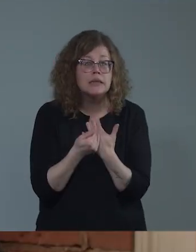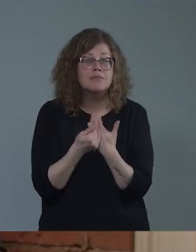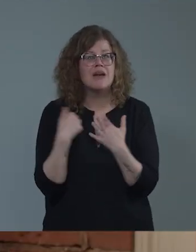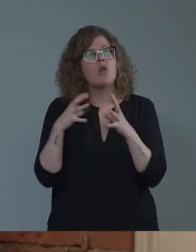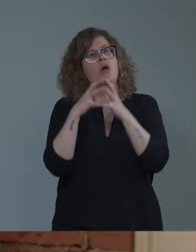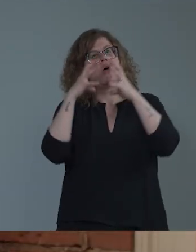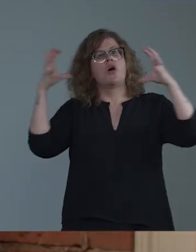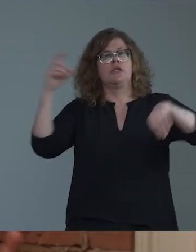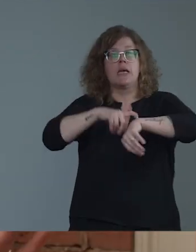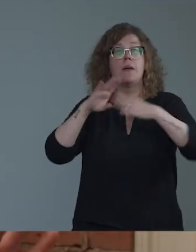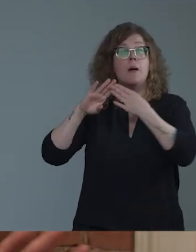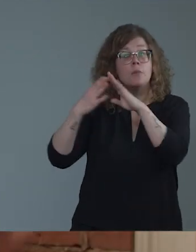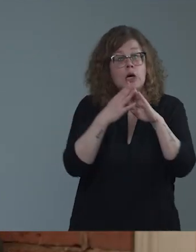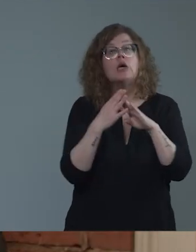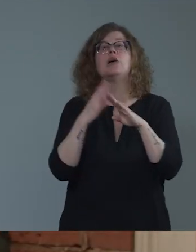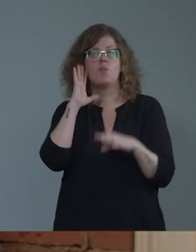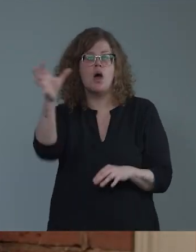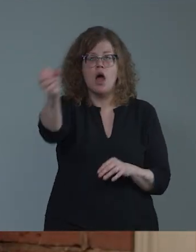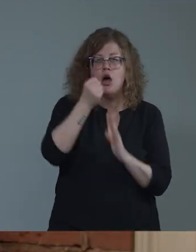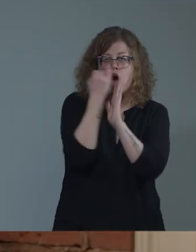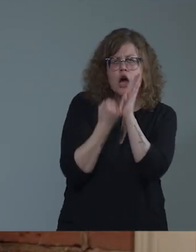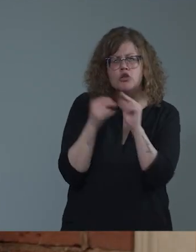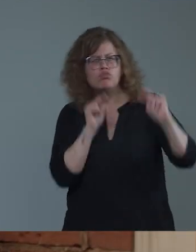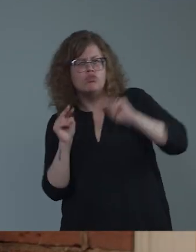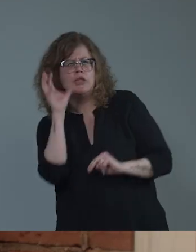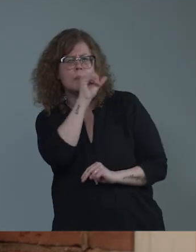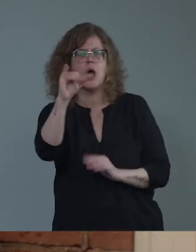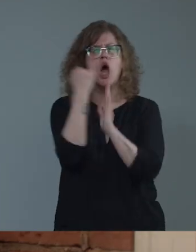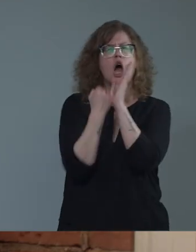Let's talk a little bit more about project management and these key approval checkpoints.